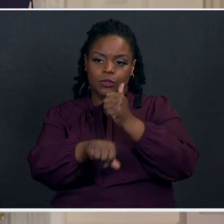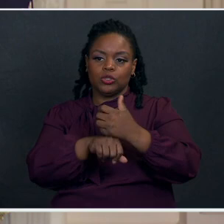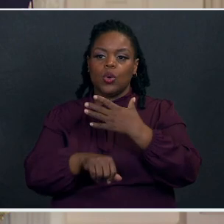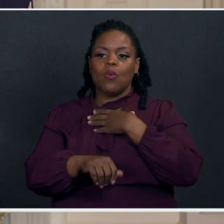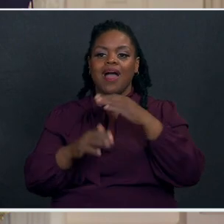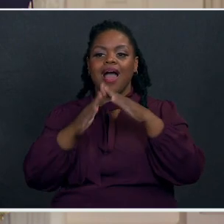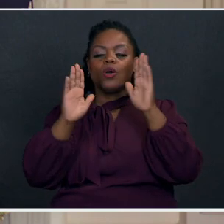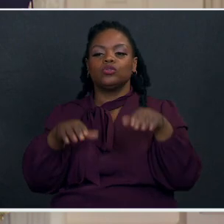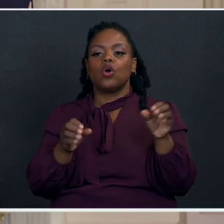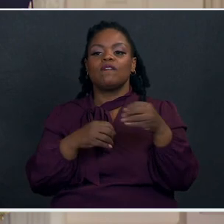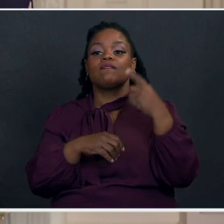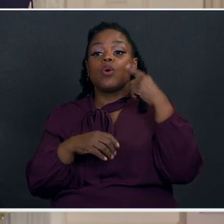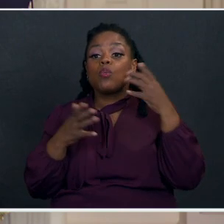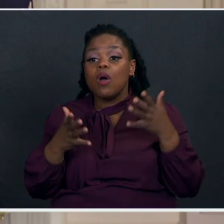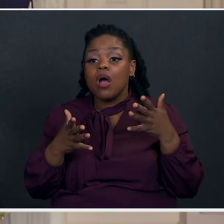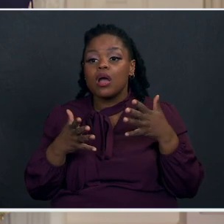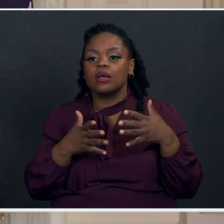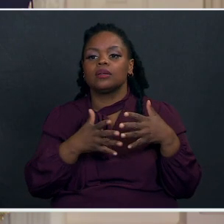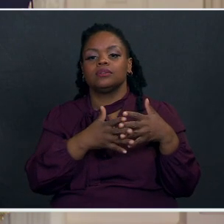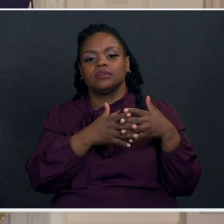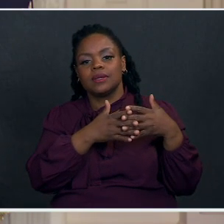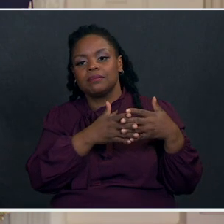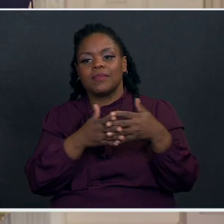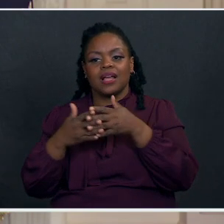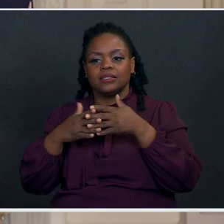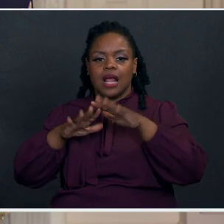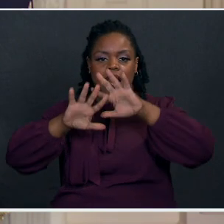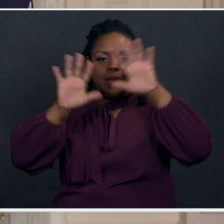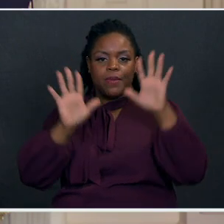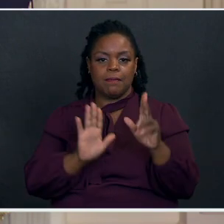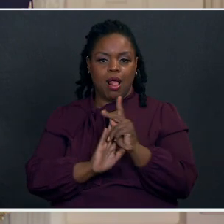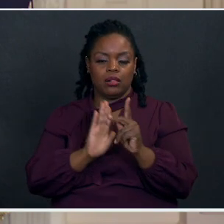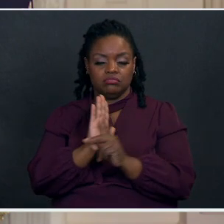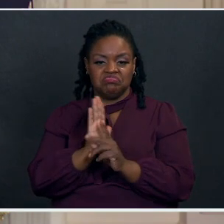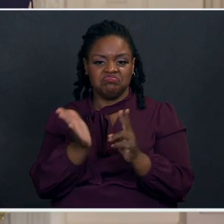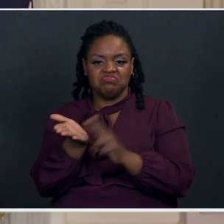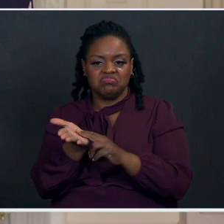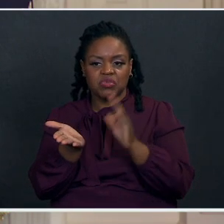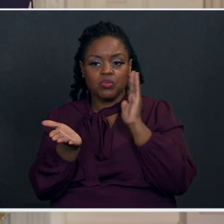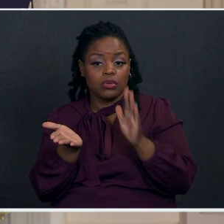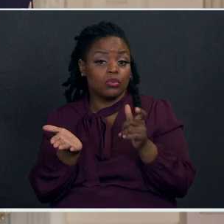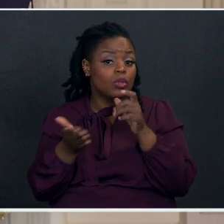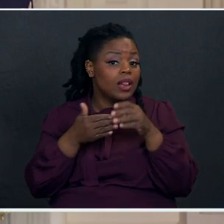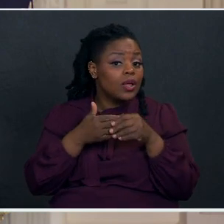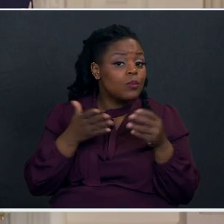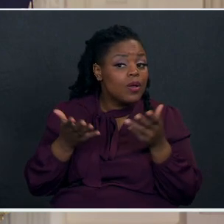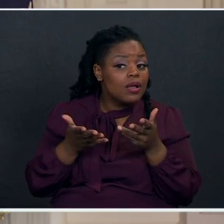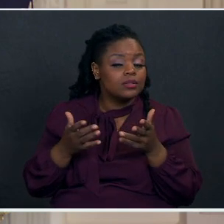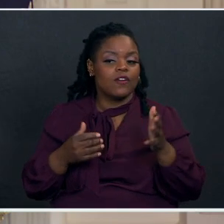And it'll be led by one of America's most distinguished climate leaders, former EPA Director Gina McCarthy.